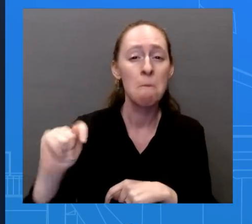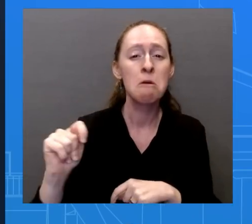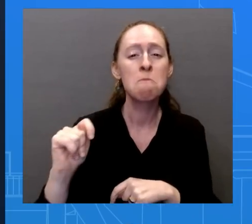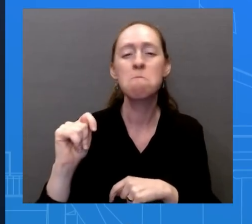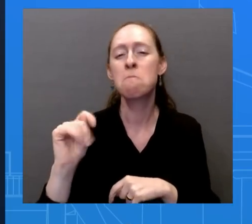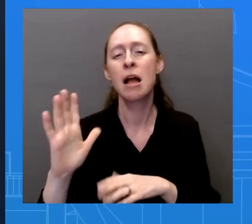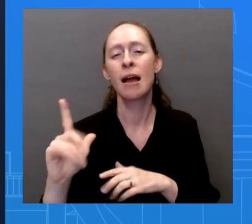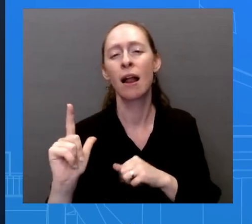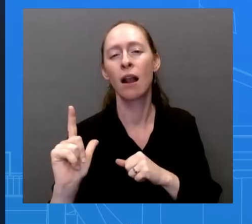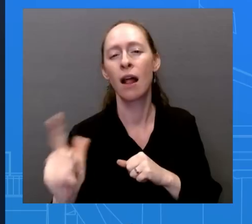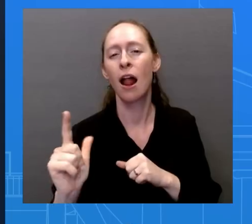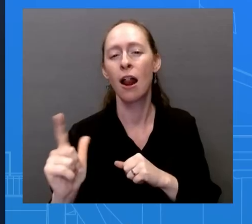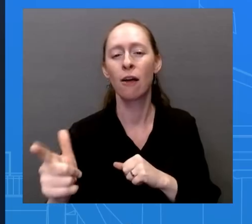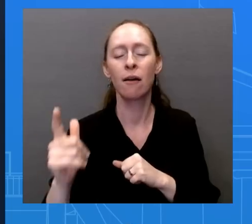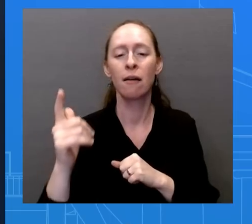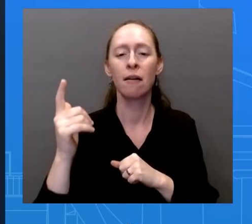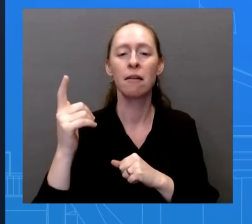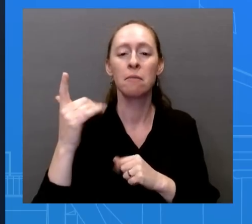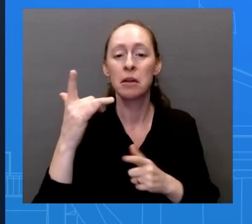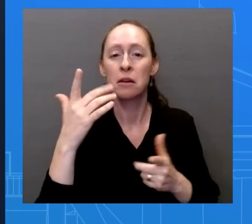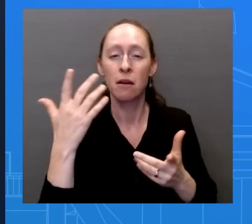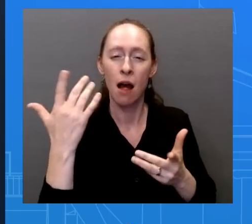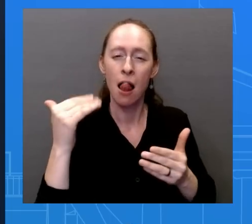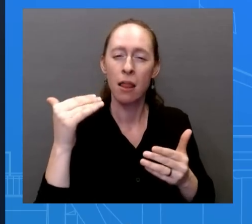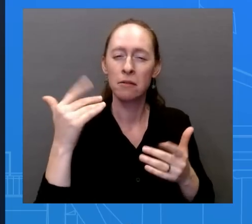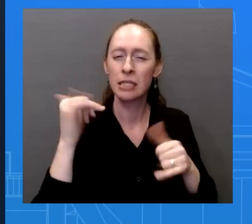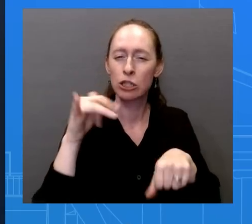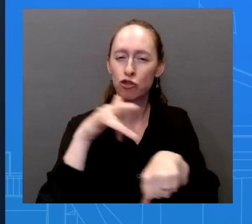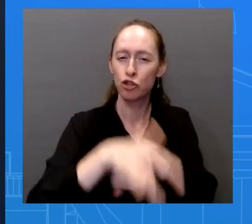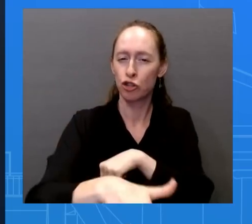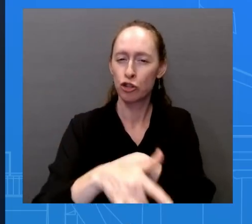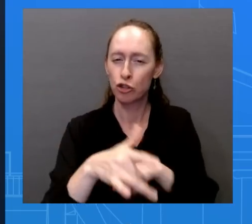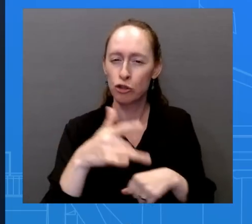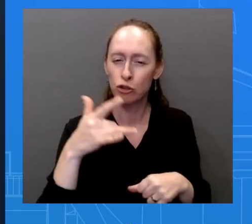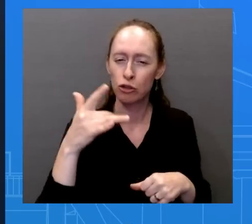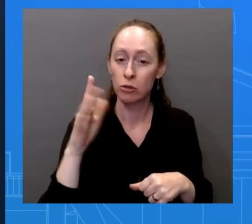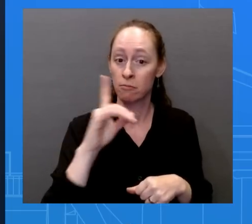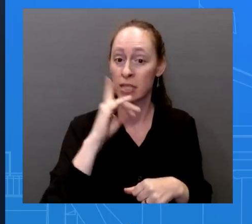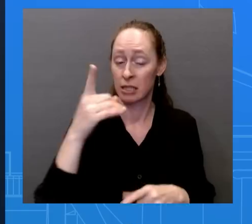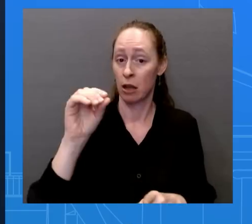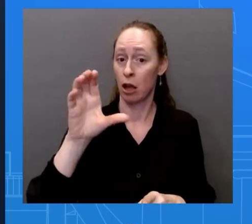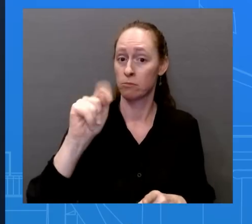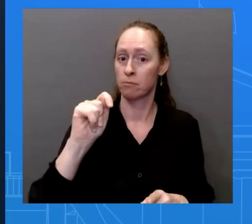It's really October, as the weather starts getting cooler. I'm from Boston, people tell me this is Washington fall.